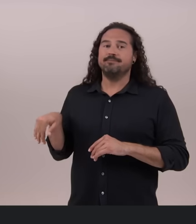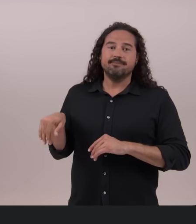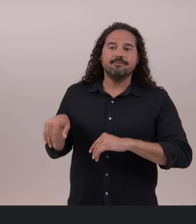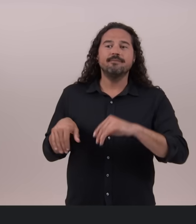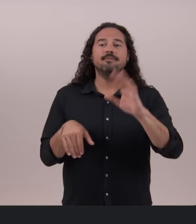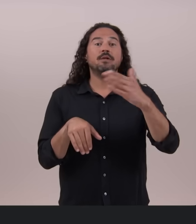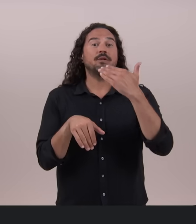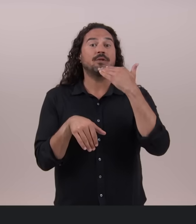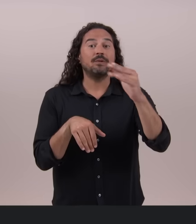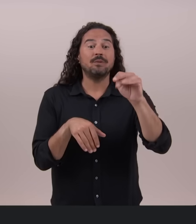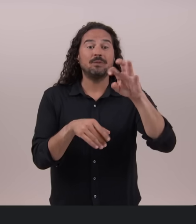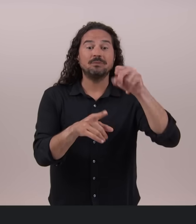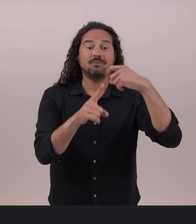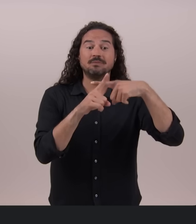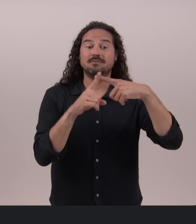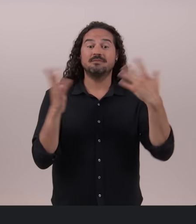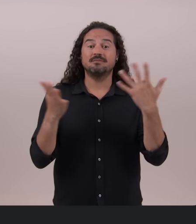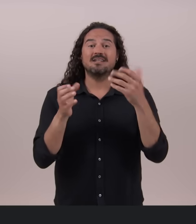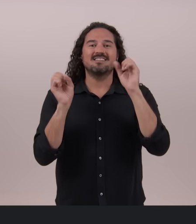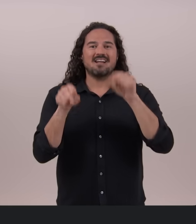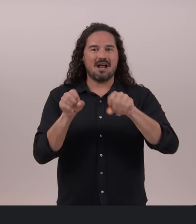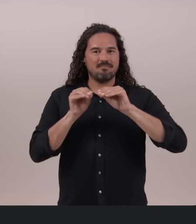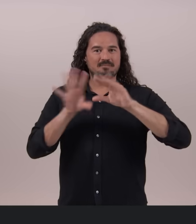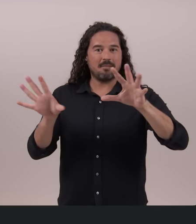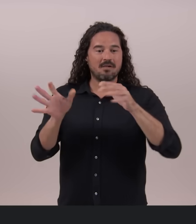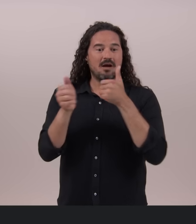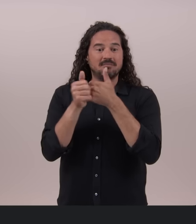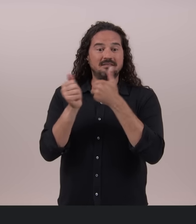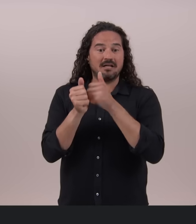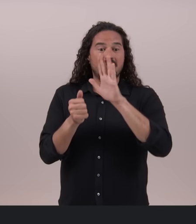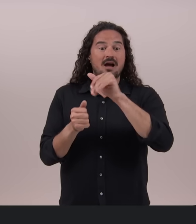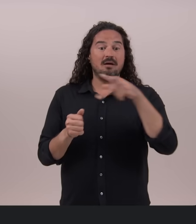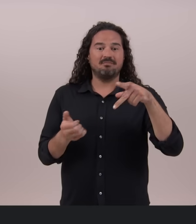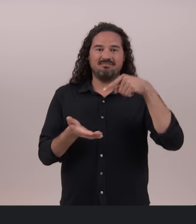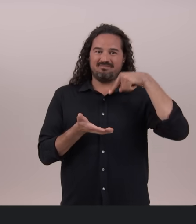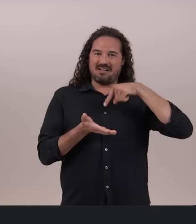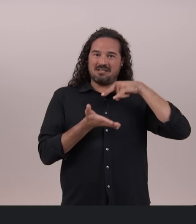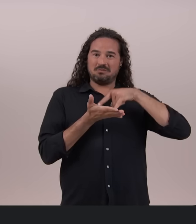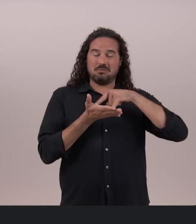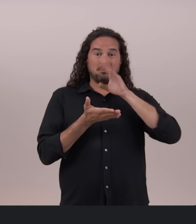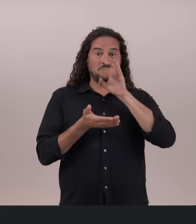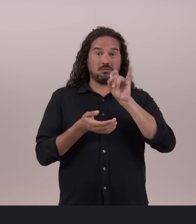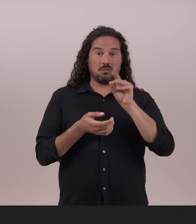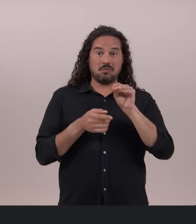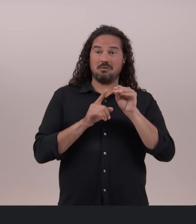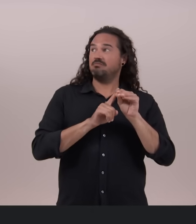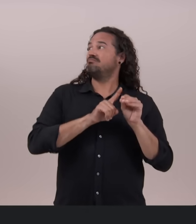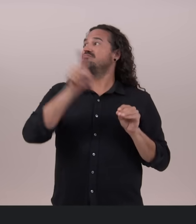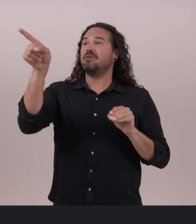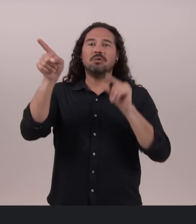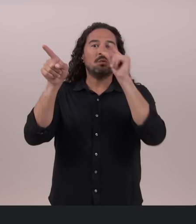you can publish updates of your app from Android Studio directly to Google Play. Check this out.